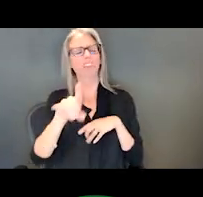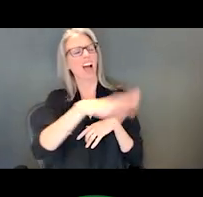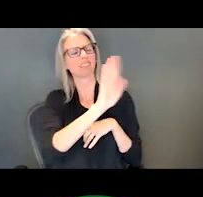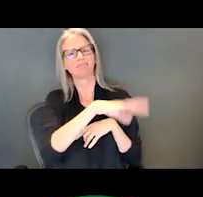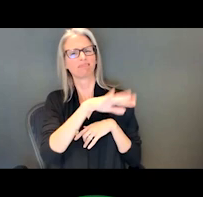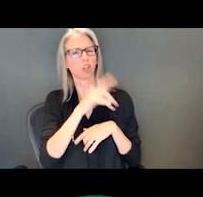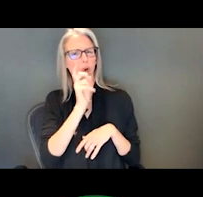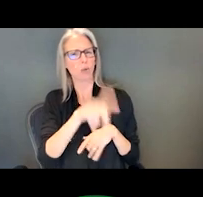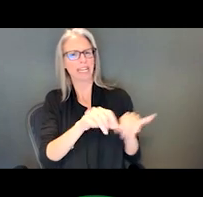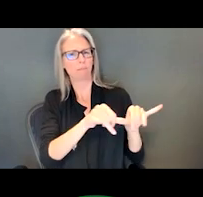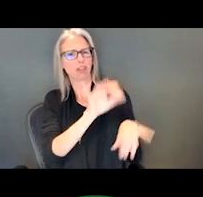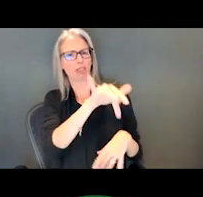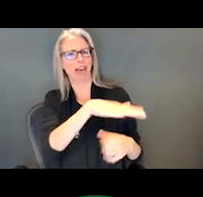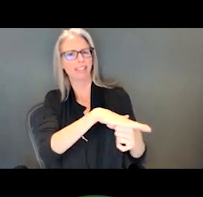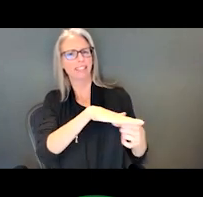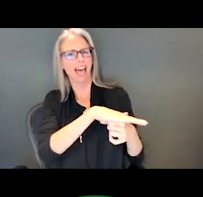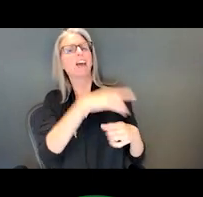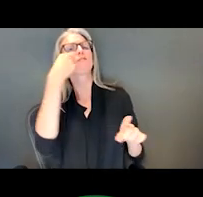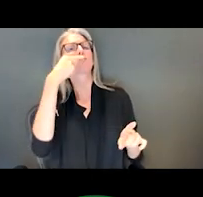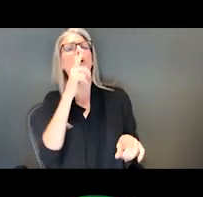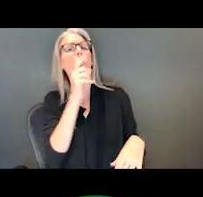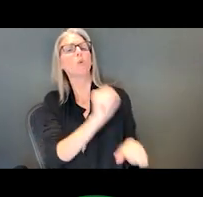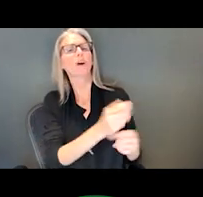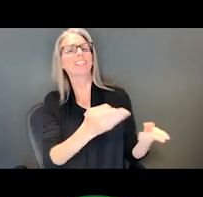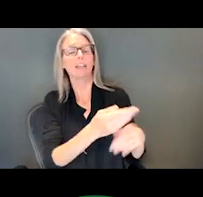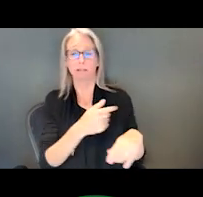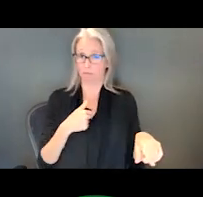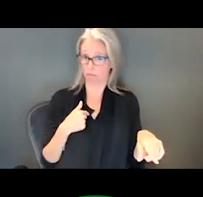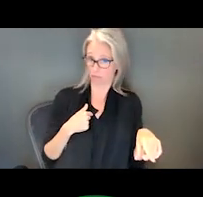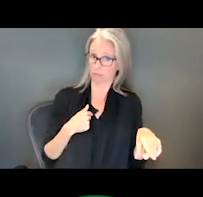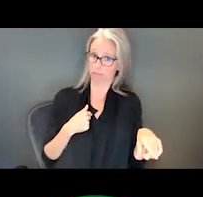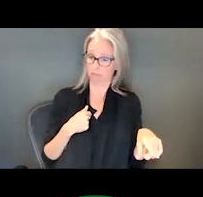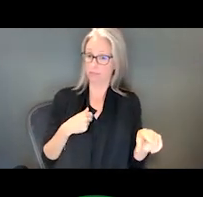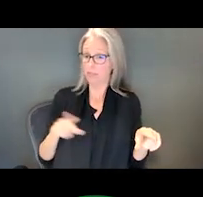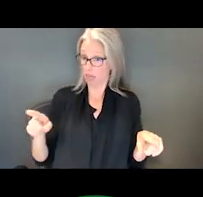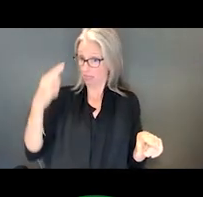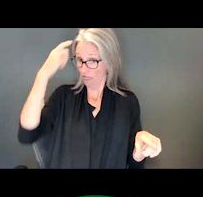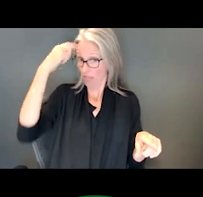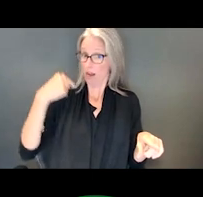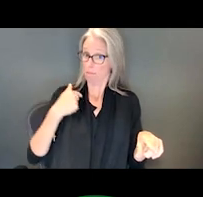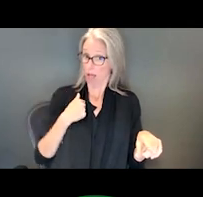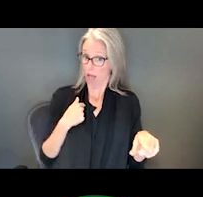As it is about visitability and we have to help change that mindset that we have, you